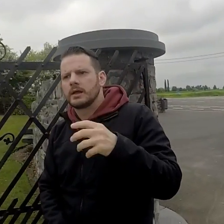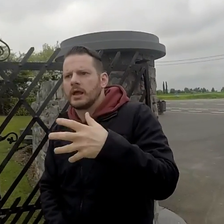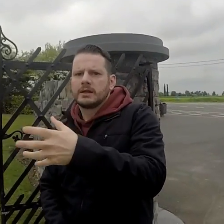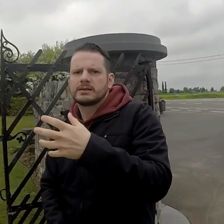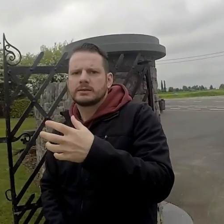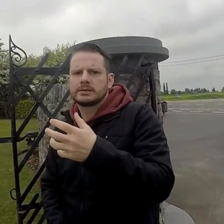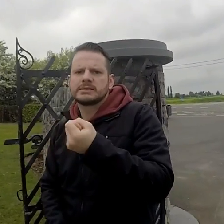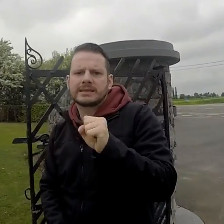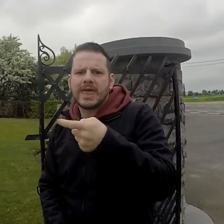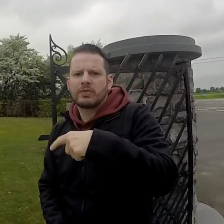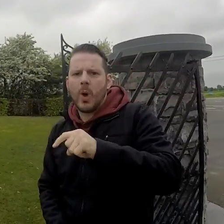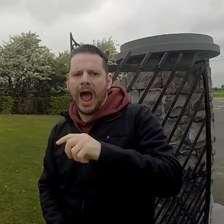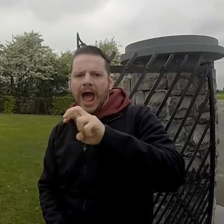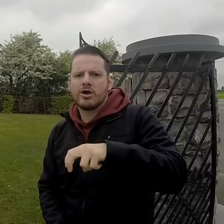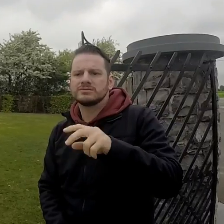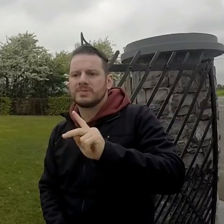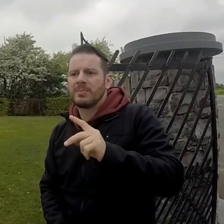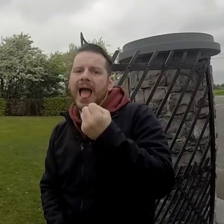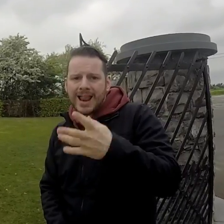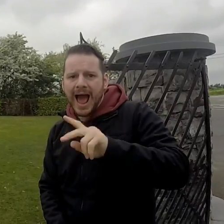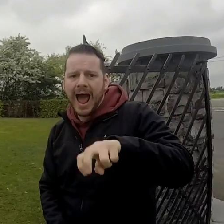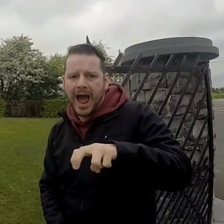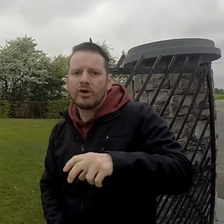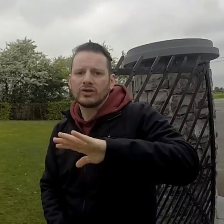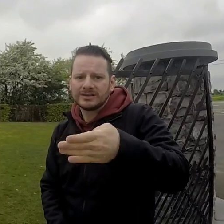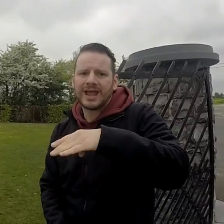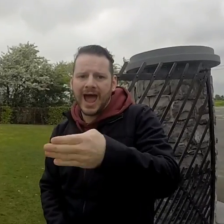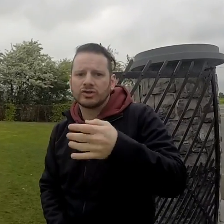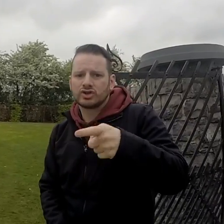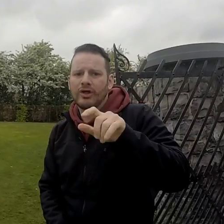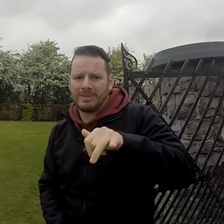There were a lot of Irish people's death in Germany.